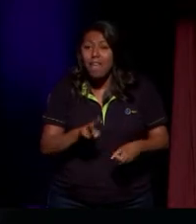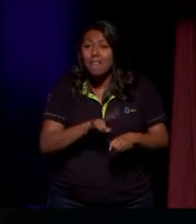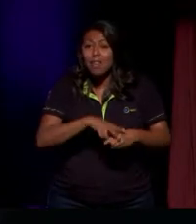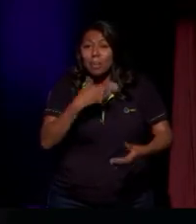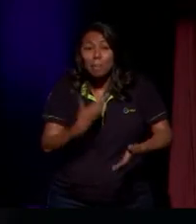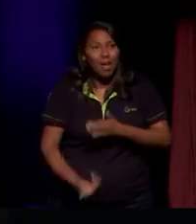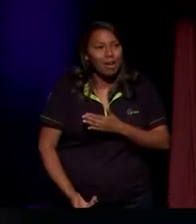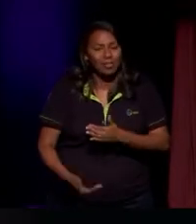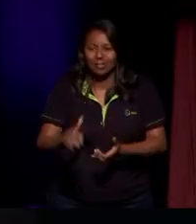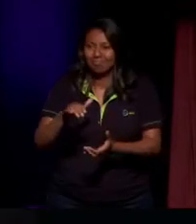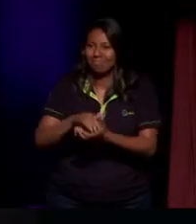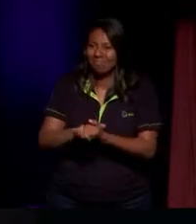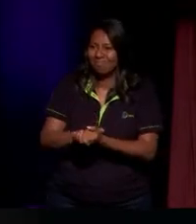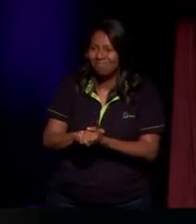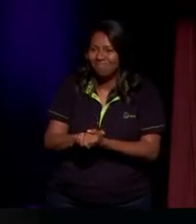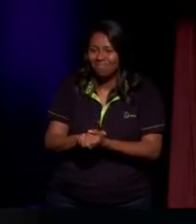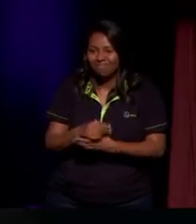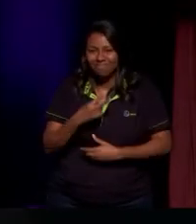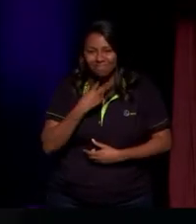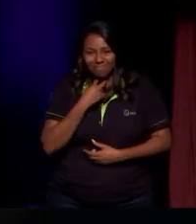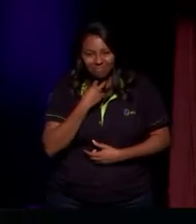in so far as the husband may return,